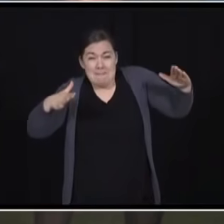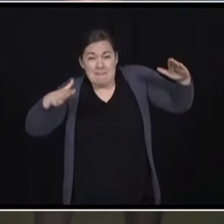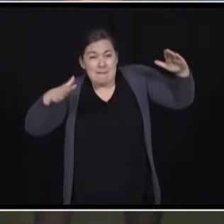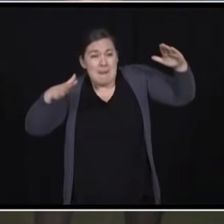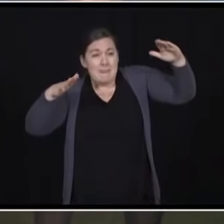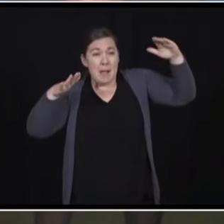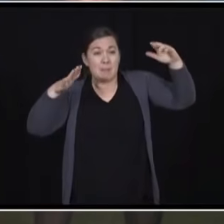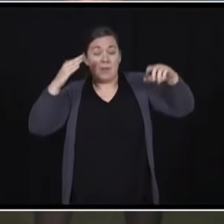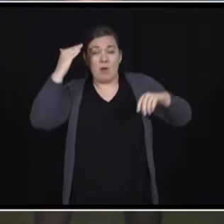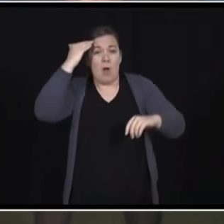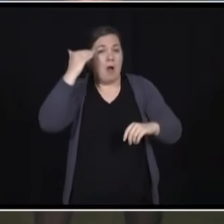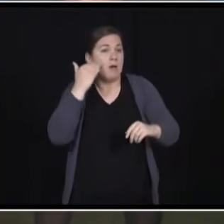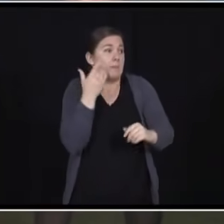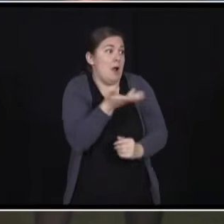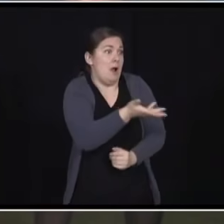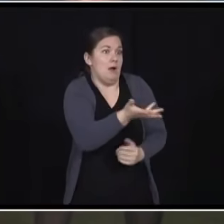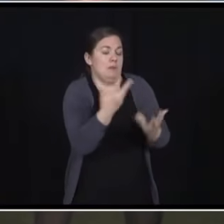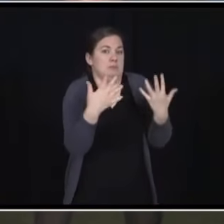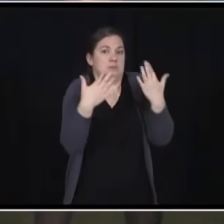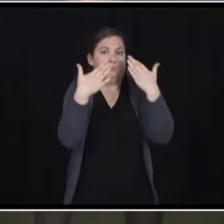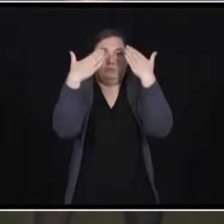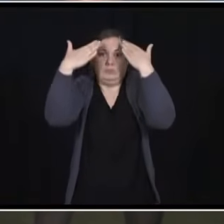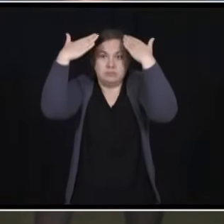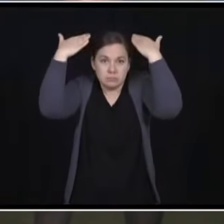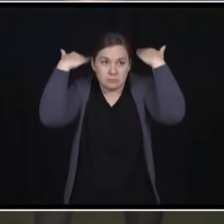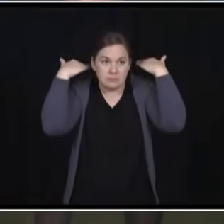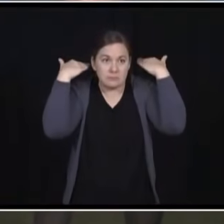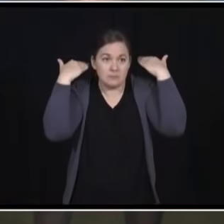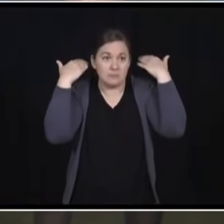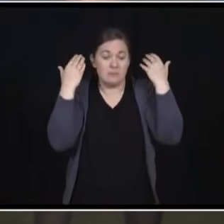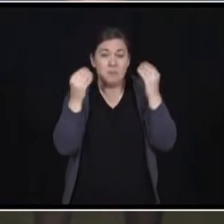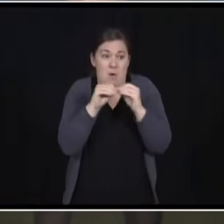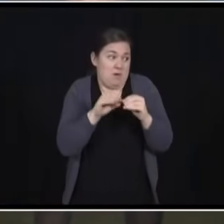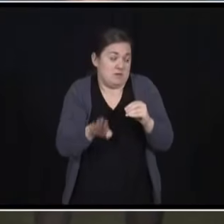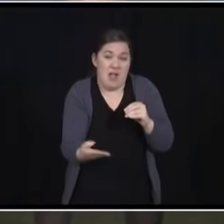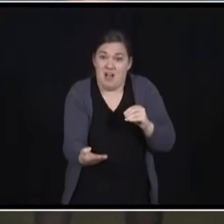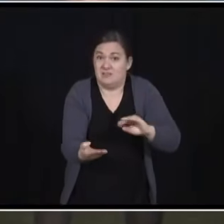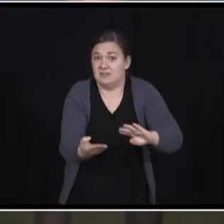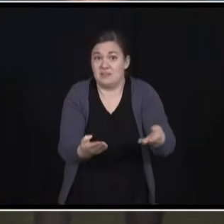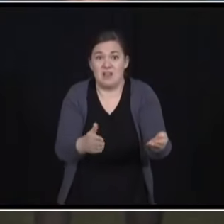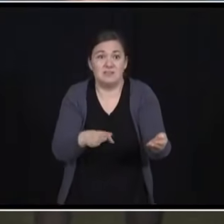also Toronto and we are finding that hospitals are getting